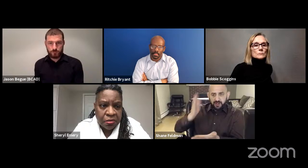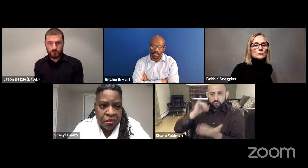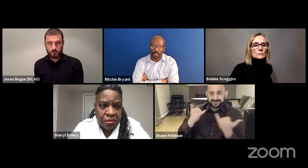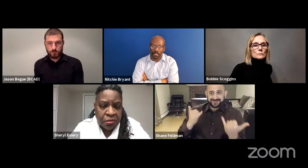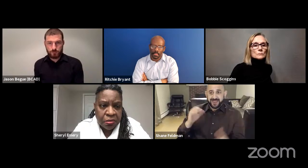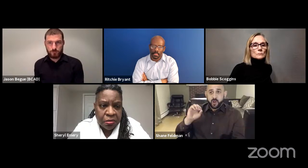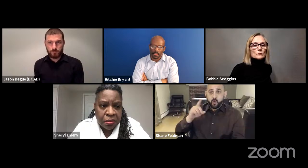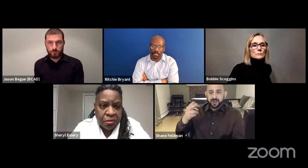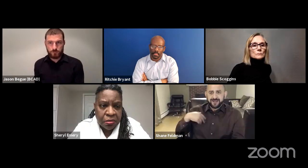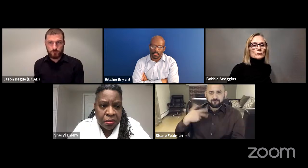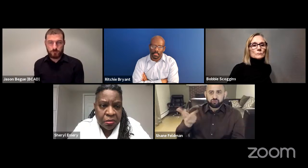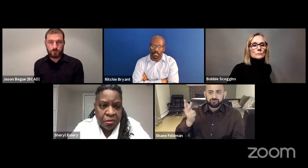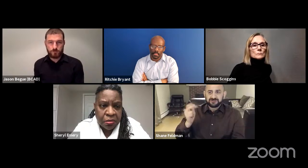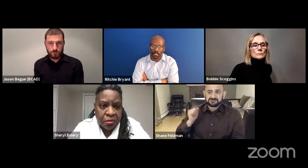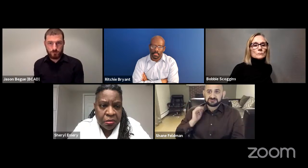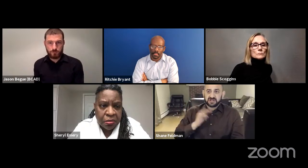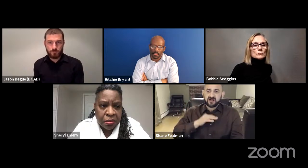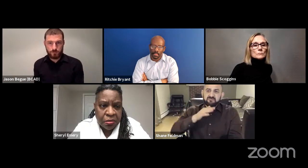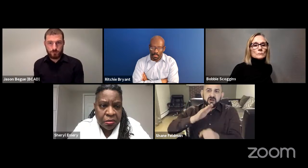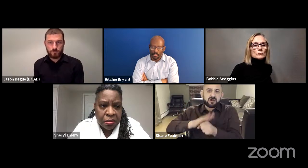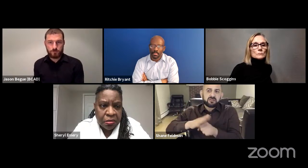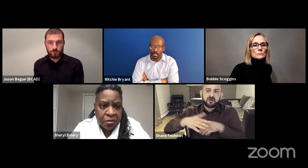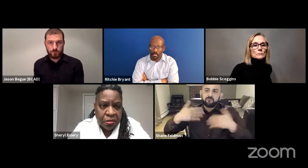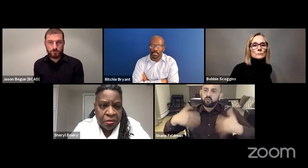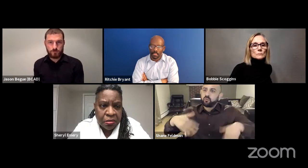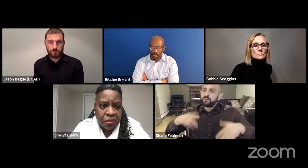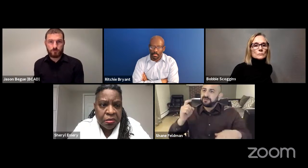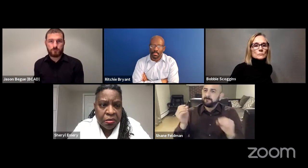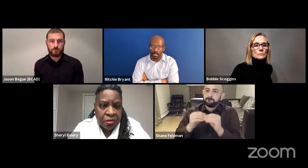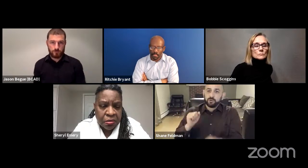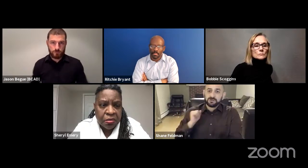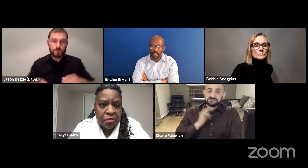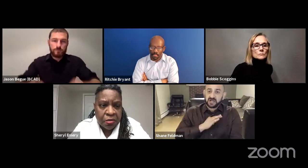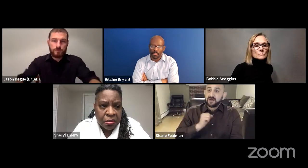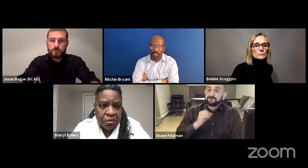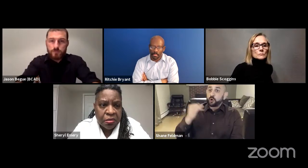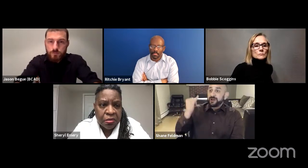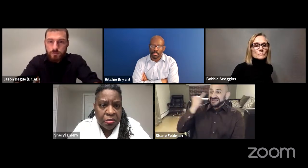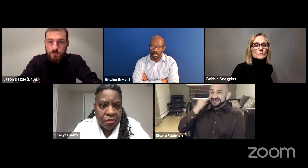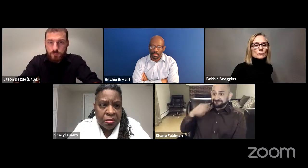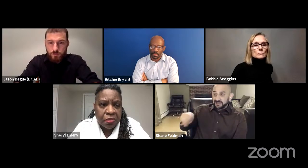within the state, for example, you want to look at their current resources. ODHH has